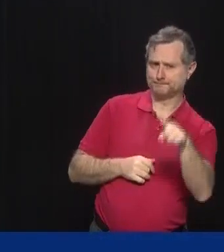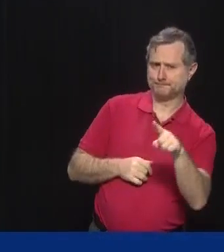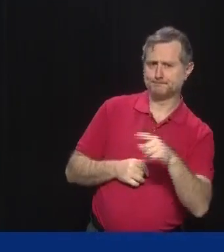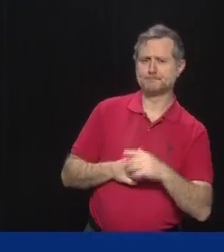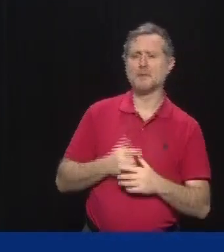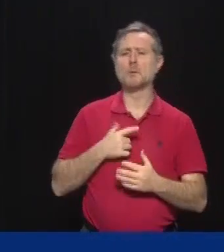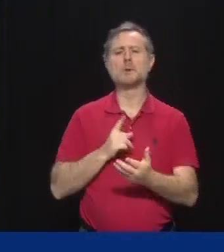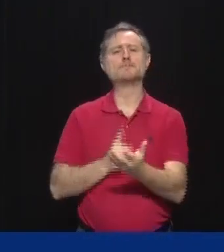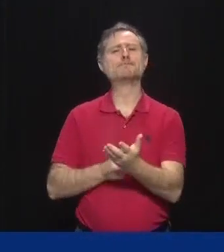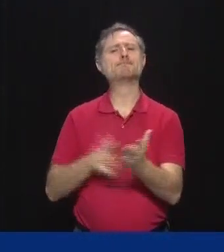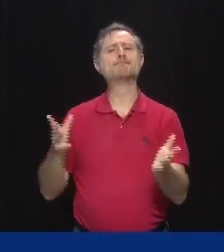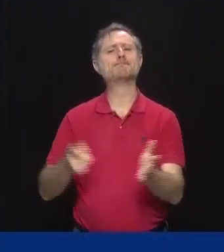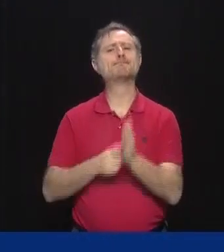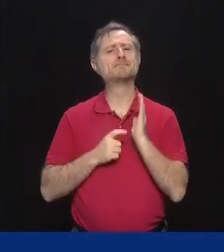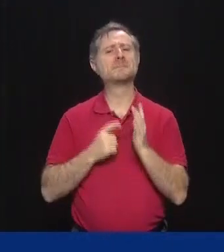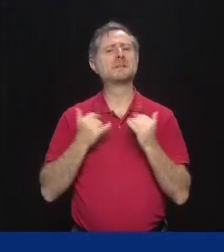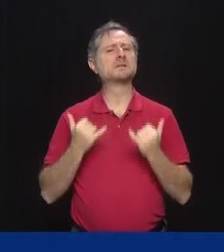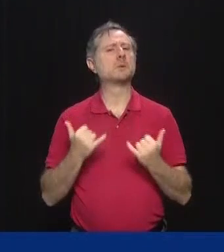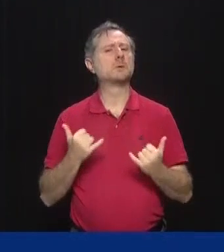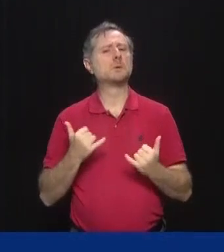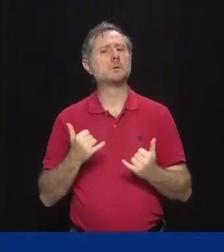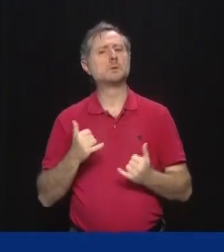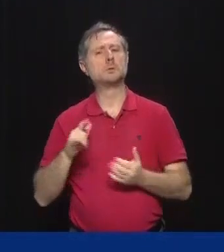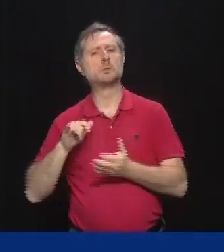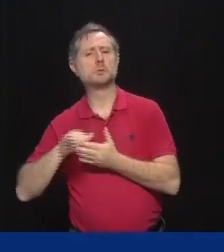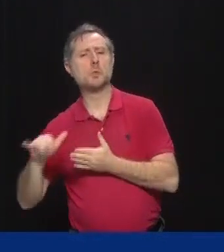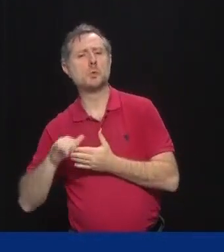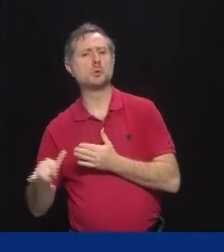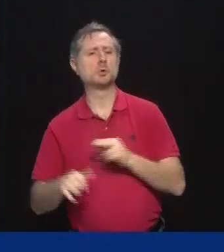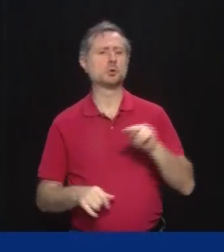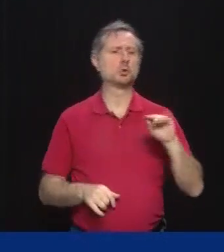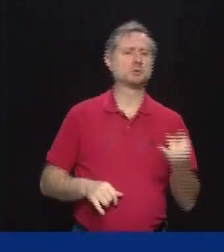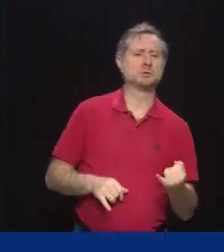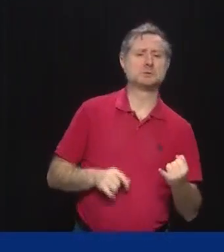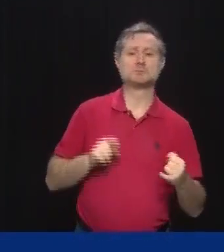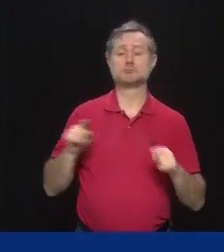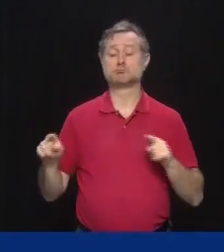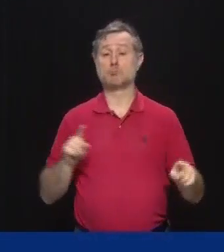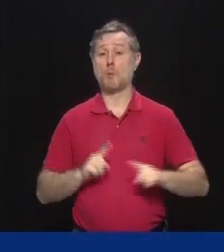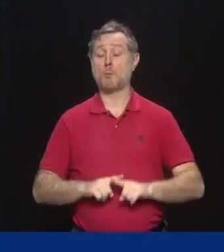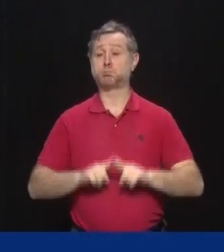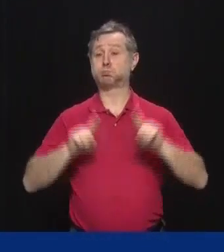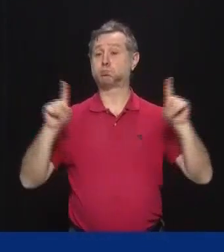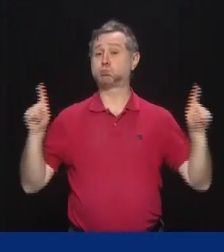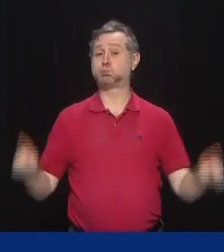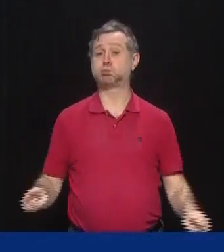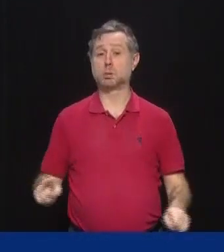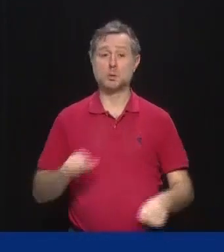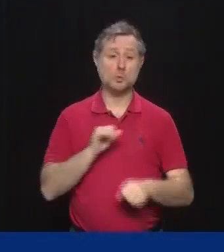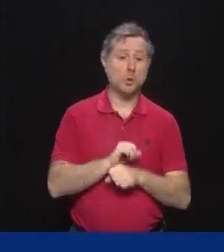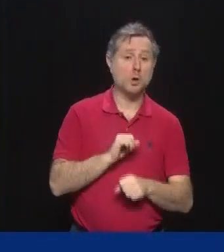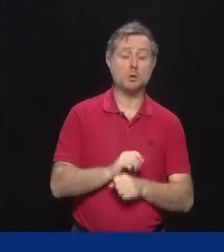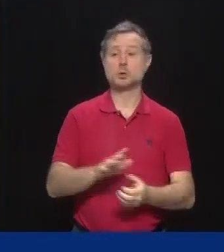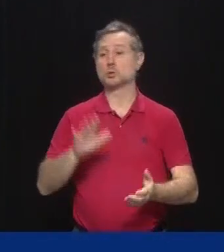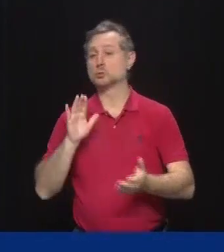SOONER SHOULD THE NEED ARISE. Reporter: TALKING ABOUT VACCINE MANDATES THERE'S IS DISPARITY BETWEEN NEW YORK'S